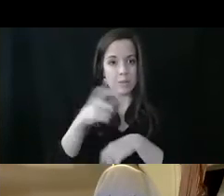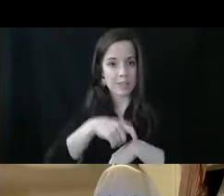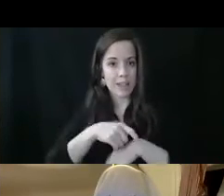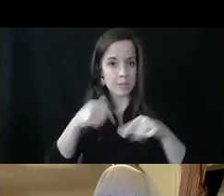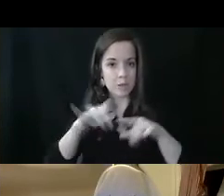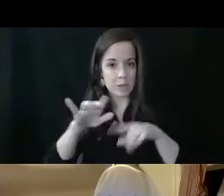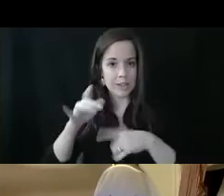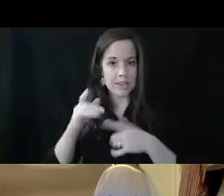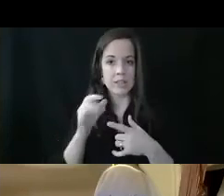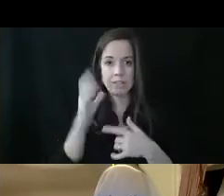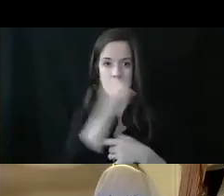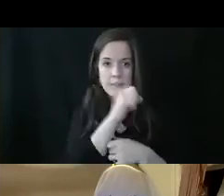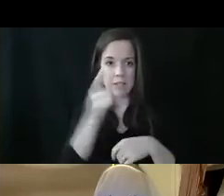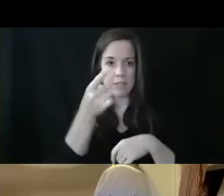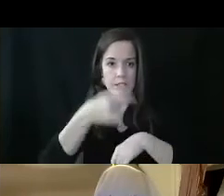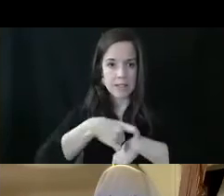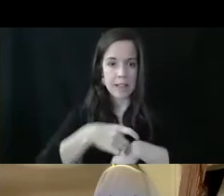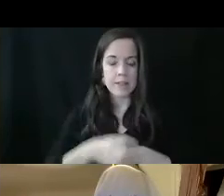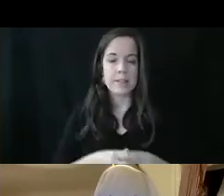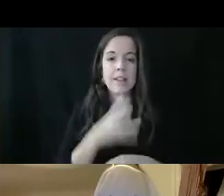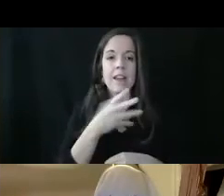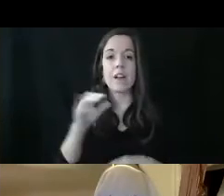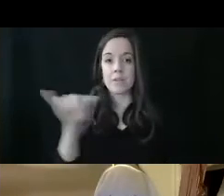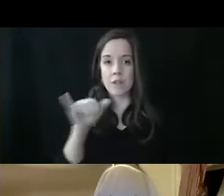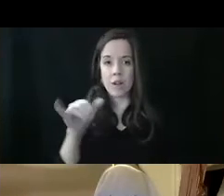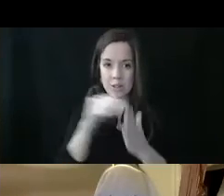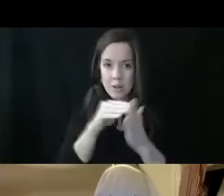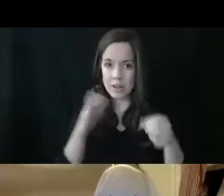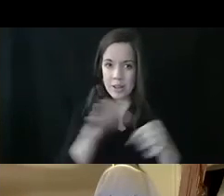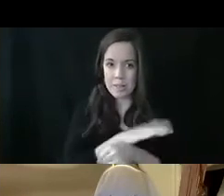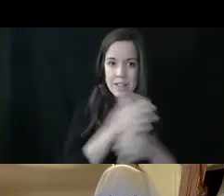it the first time. And we've also completed a course with an accessibility consultant